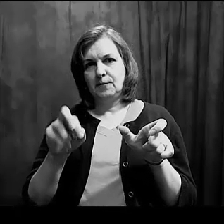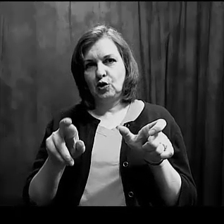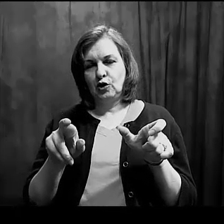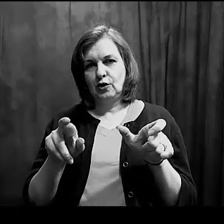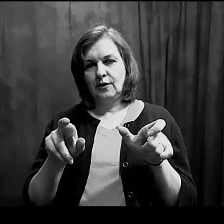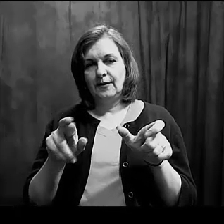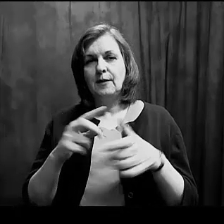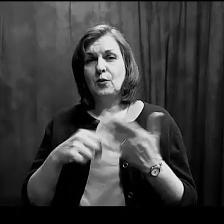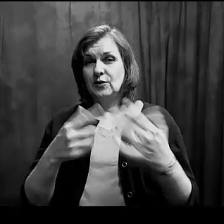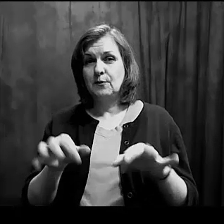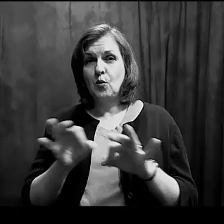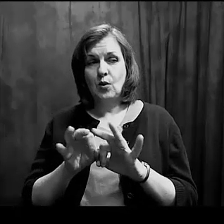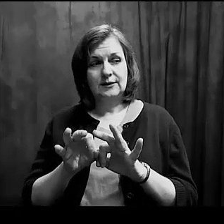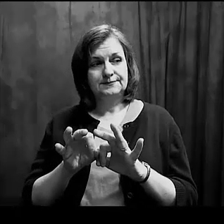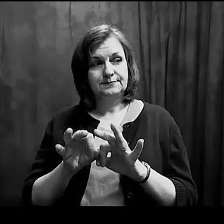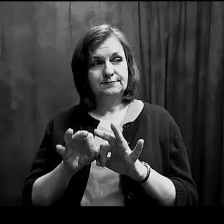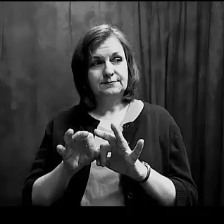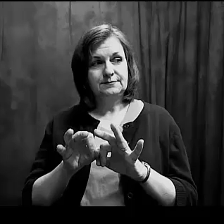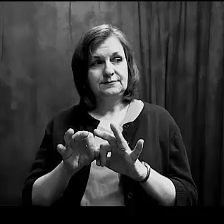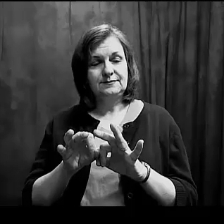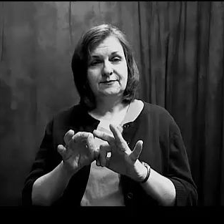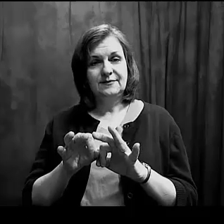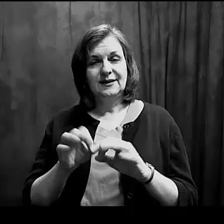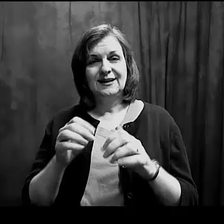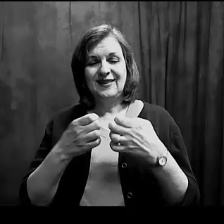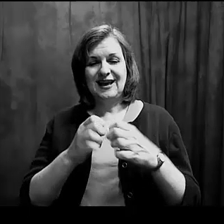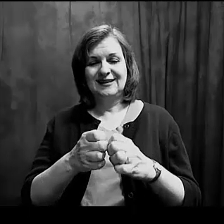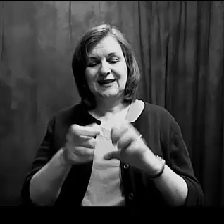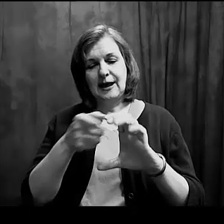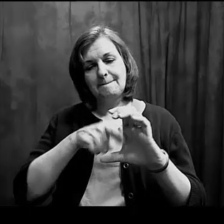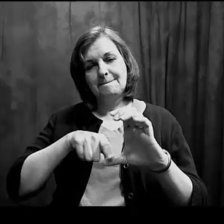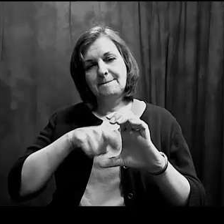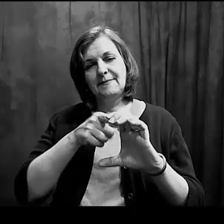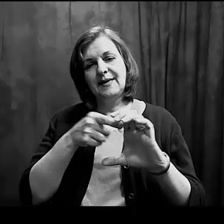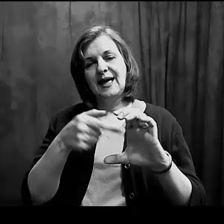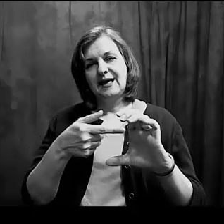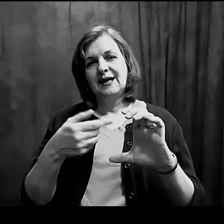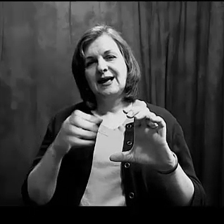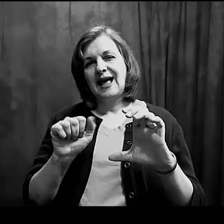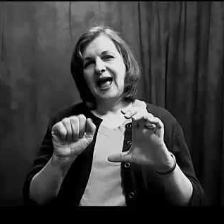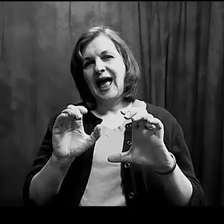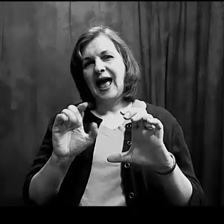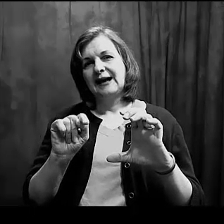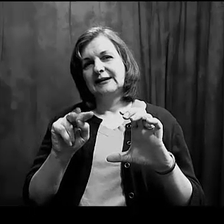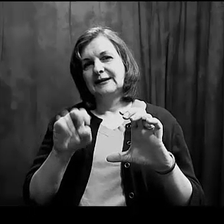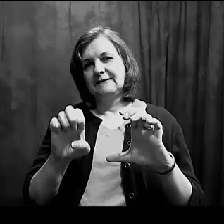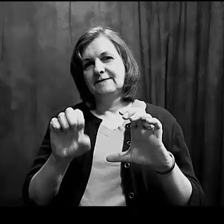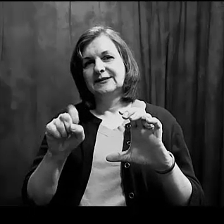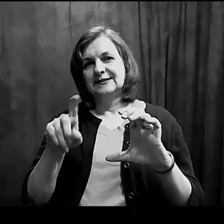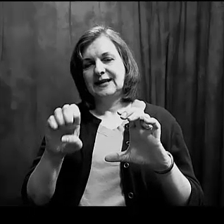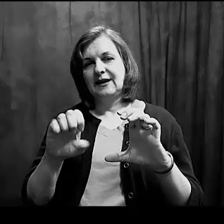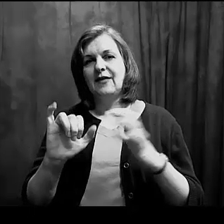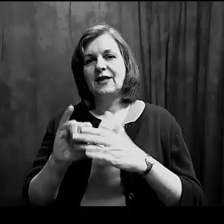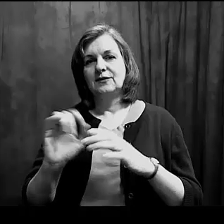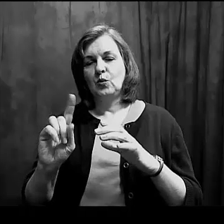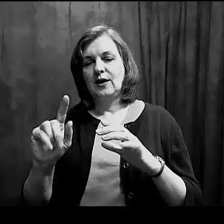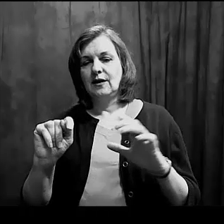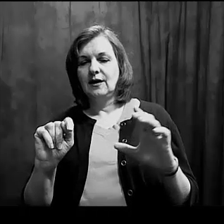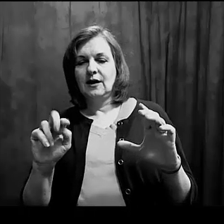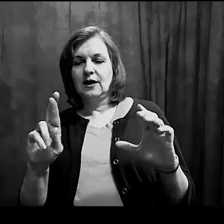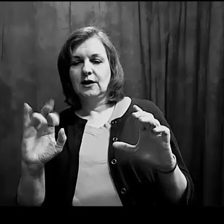active site is where we're actually going to attach the tryptophan - so the tryoptophan is actually the chain that's going through